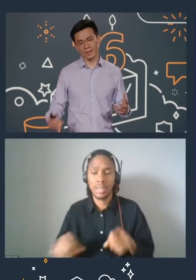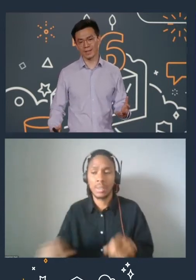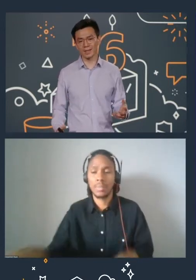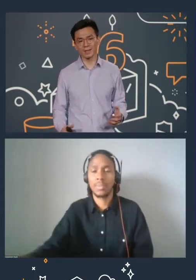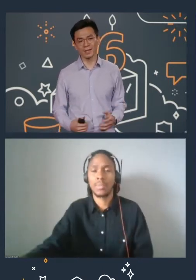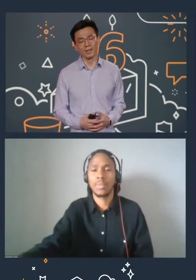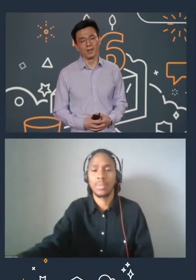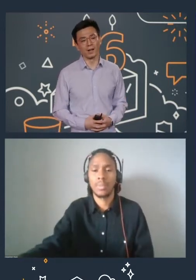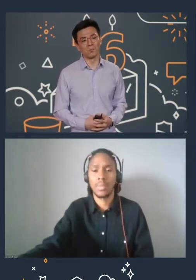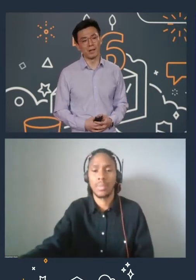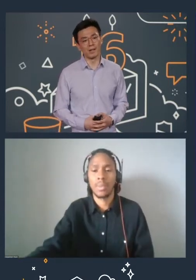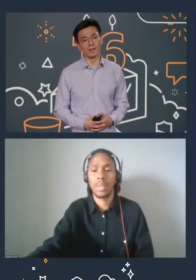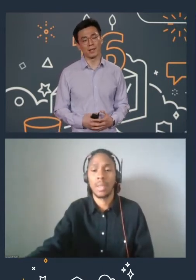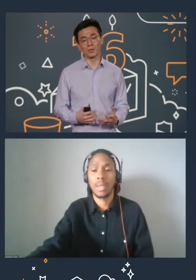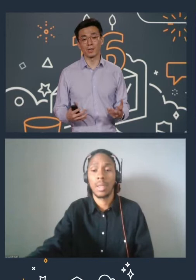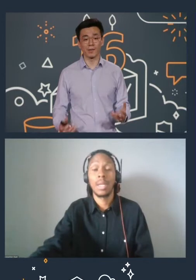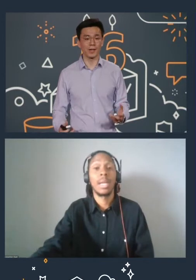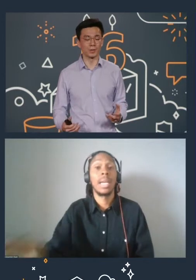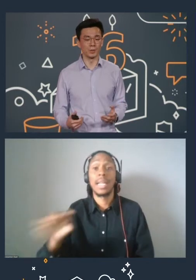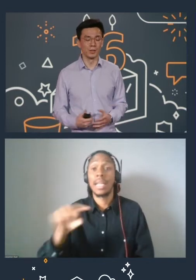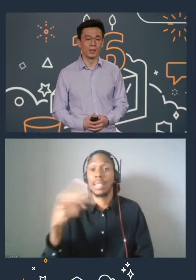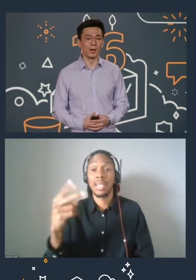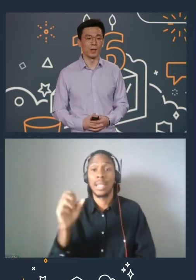And the second thing is S3 lifecycle.